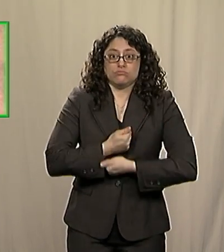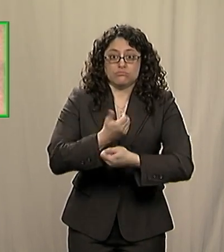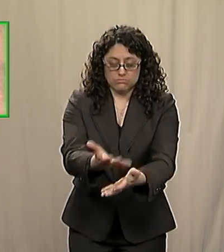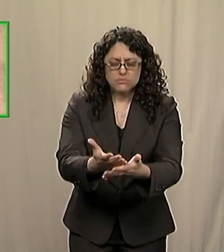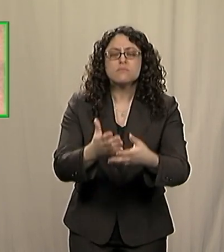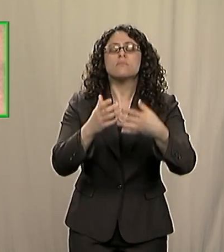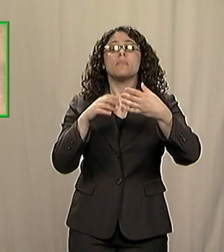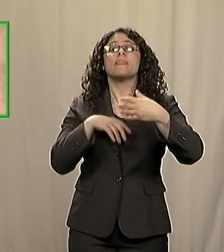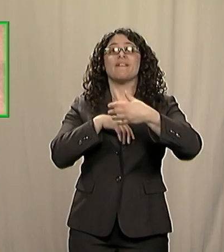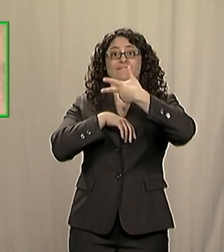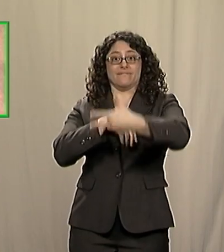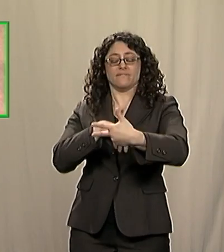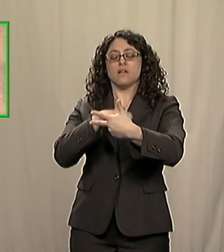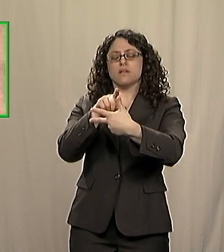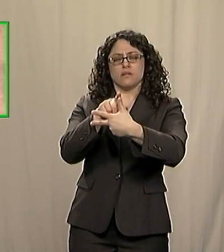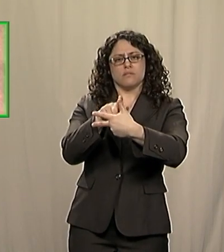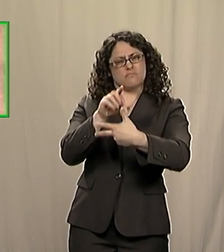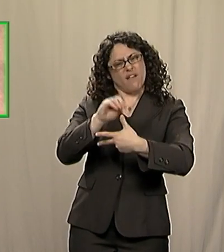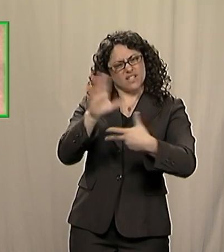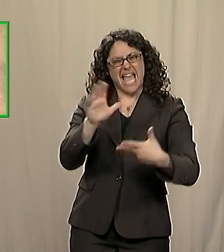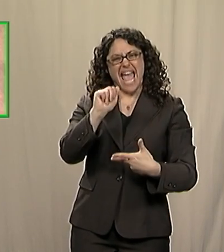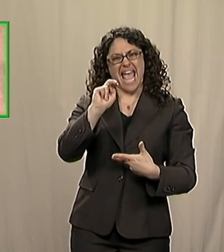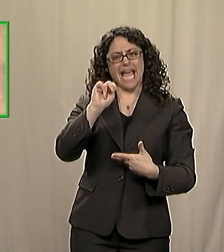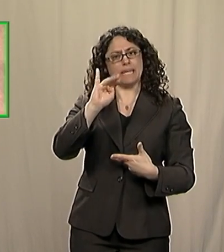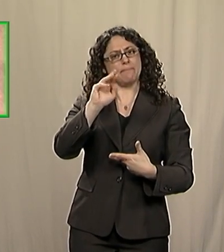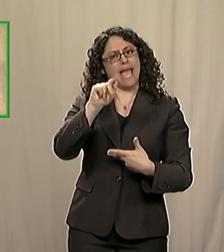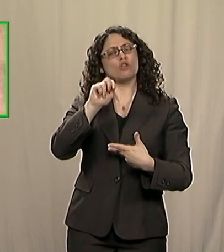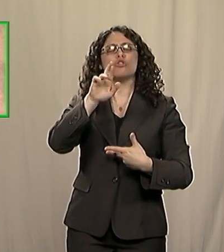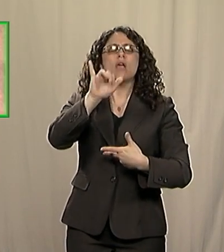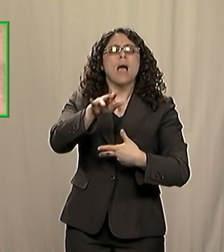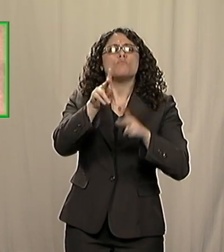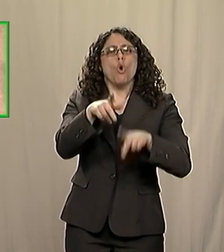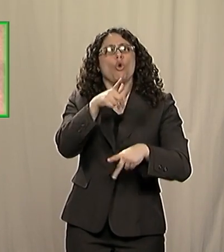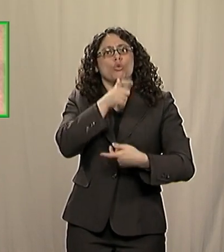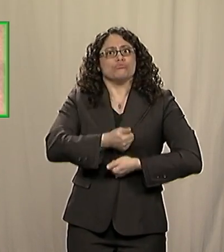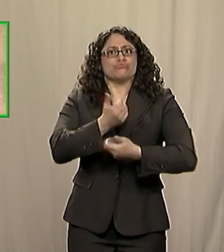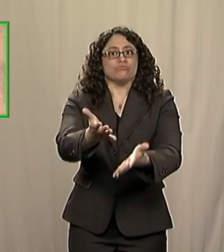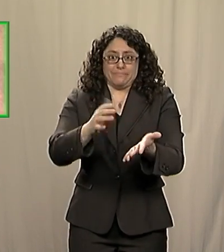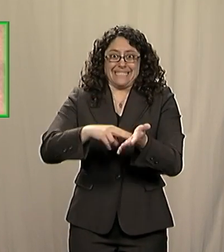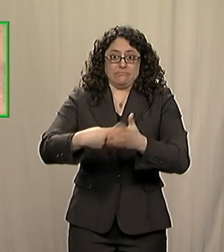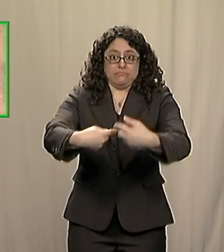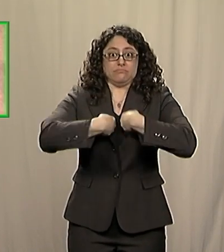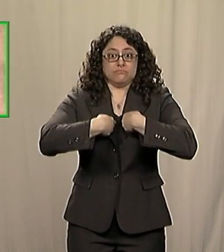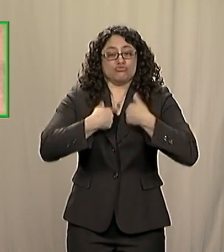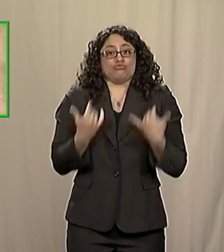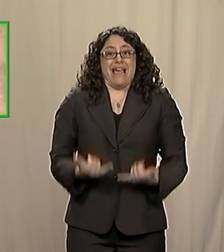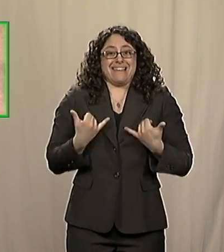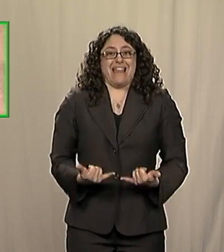the animator, the person producing language. Obviously stated, I'm producing language right now.